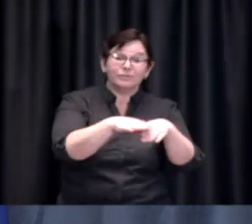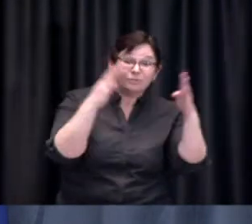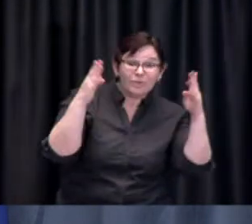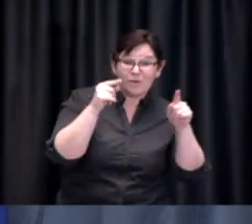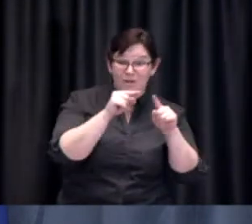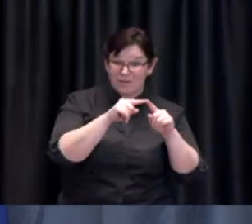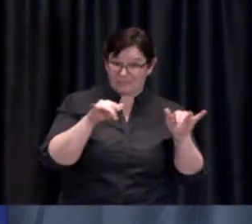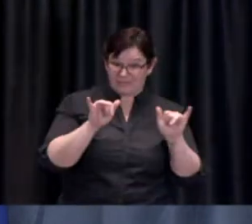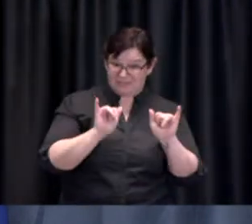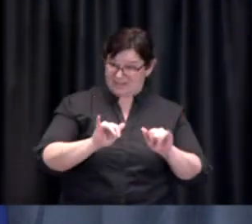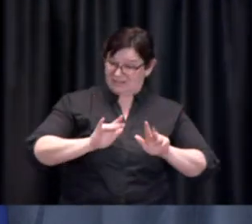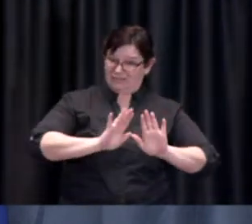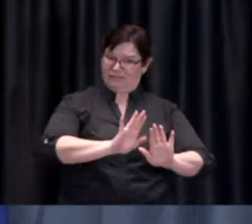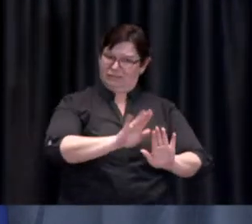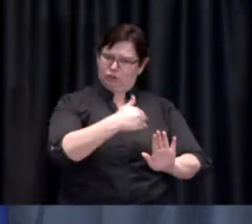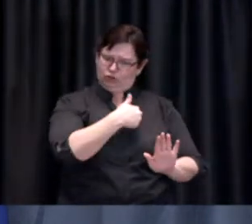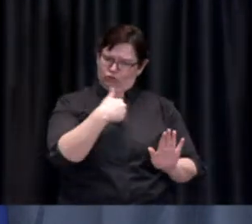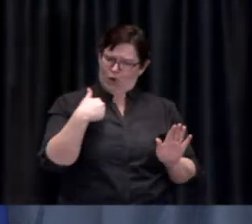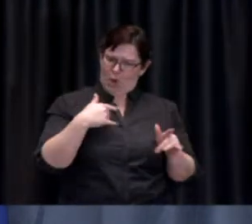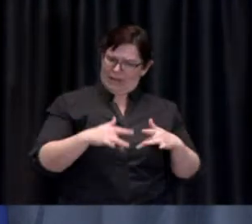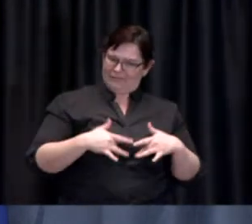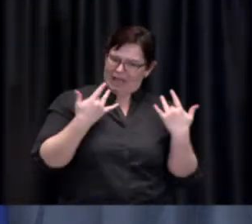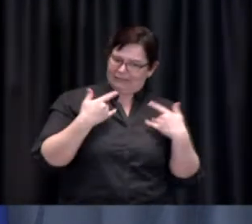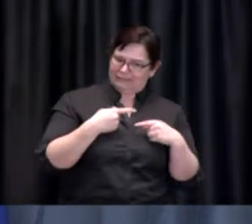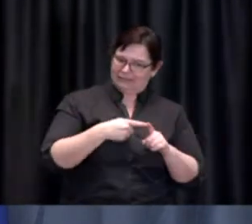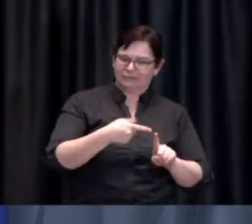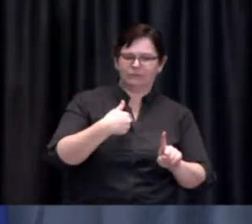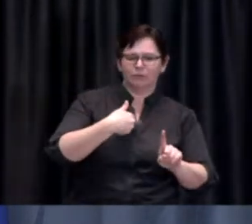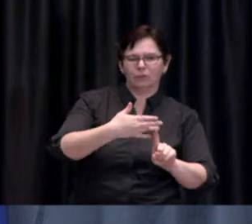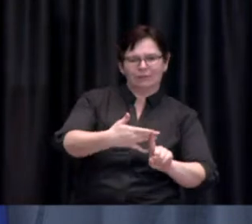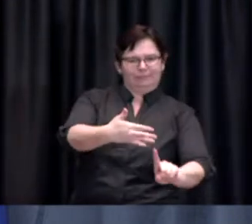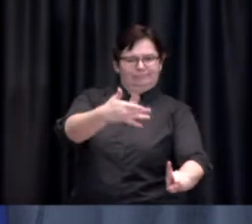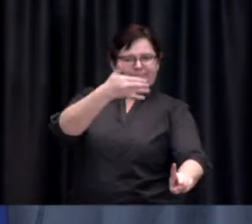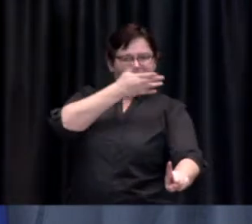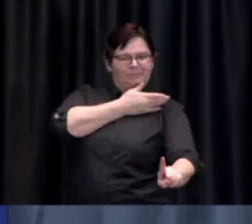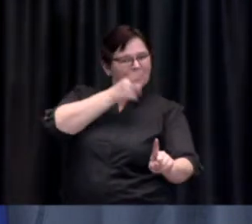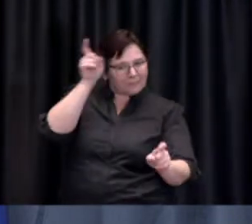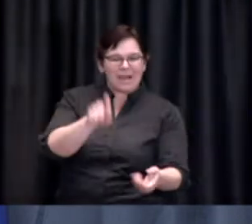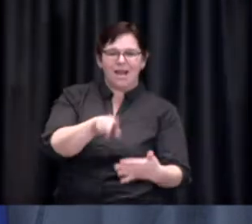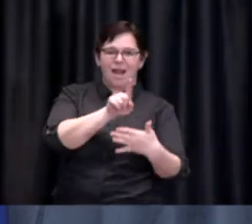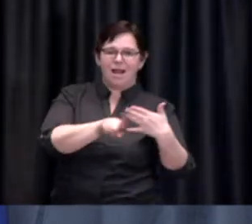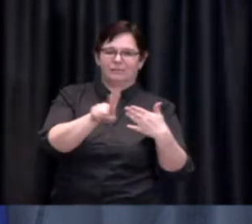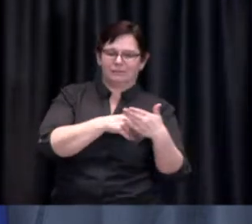had cancelled these uh in advance of this announcement today but the real reason we have to move today on dates